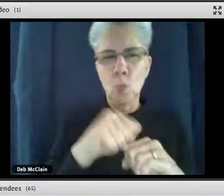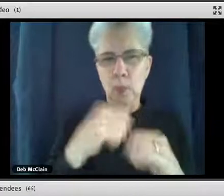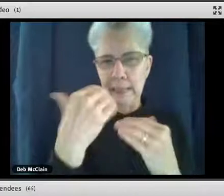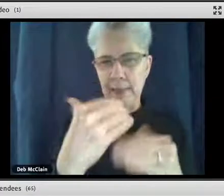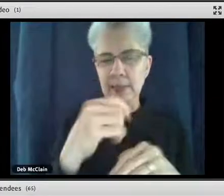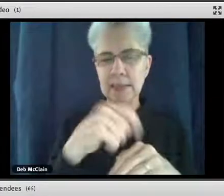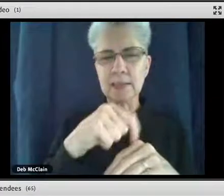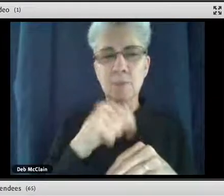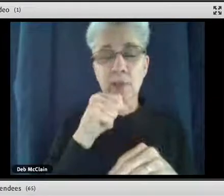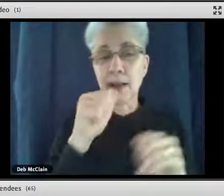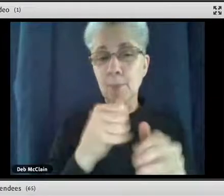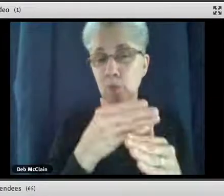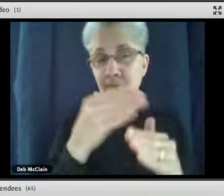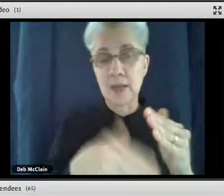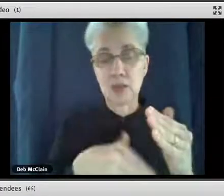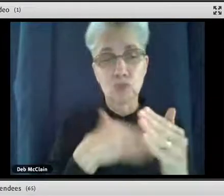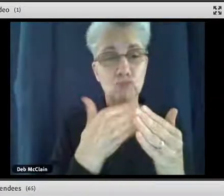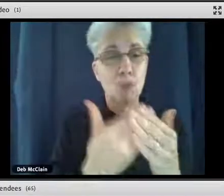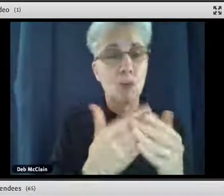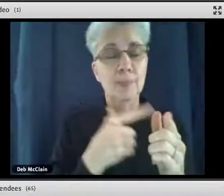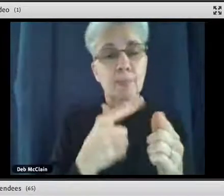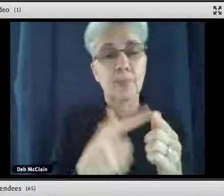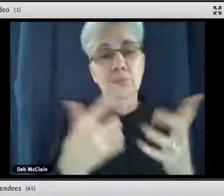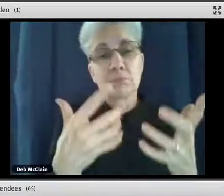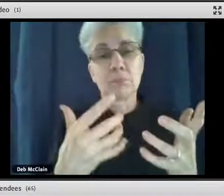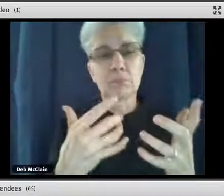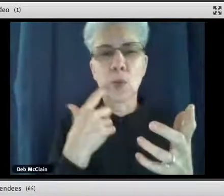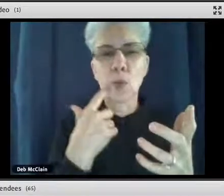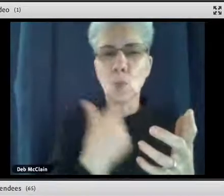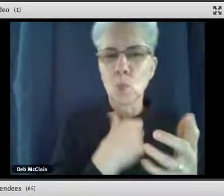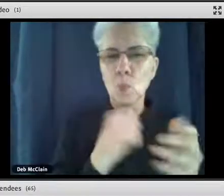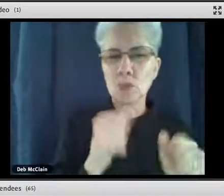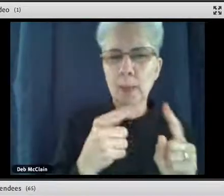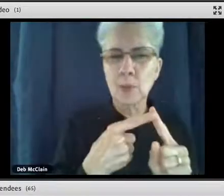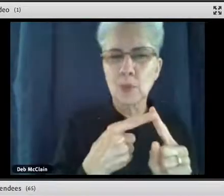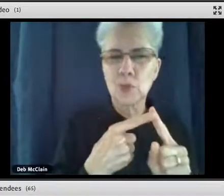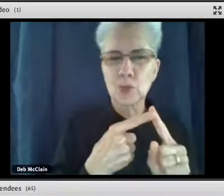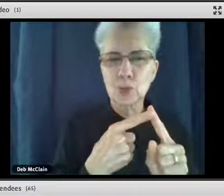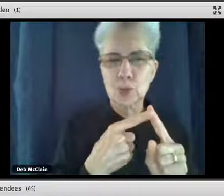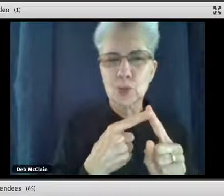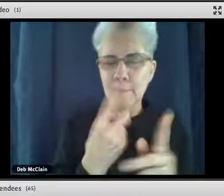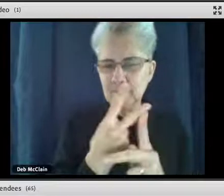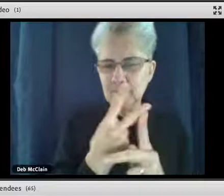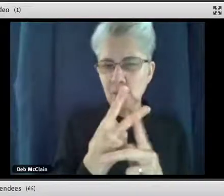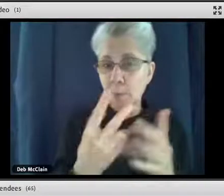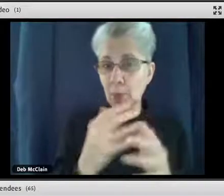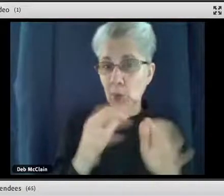with the time that we have. And if we're not able to get through all of them, then you should be able to figure it out.